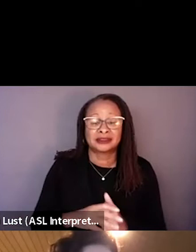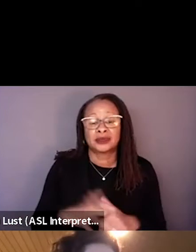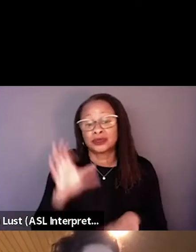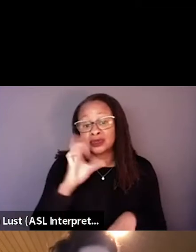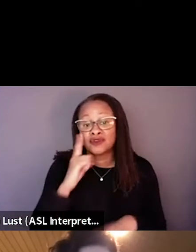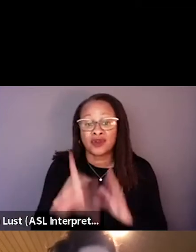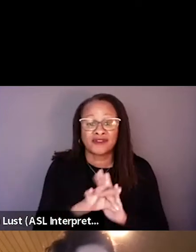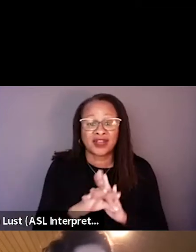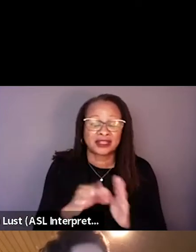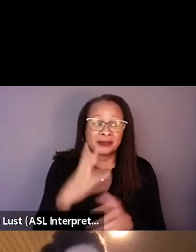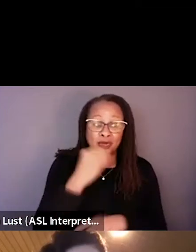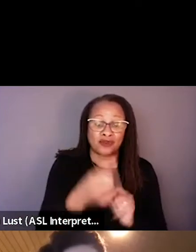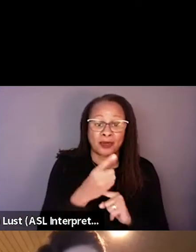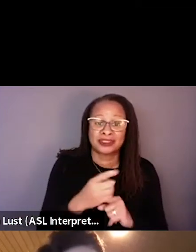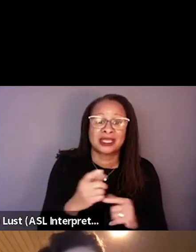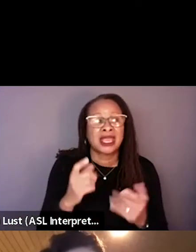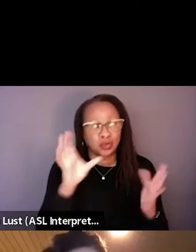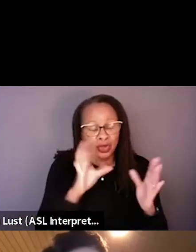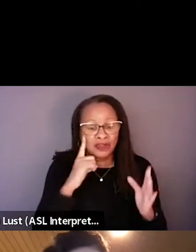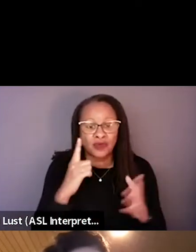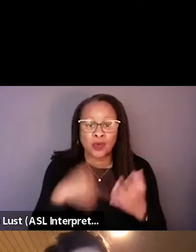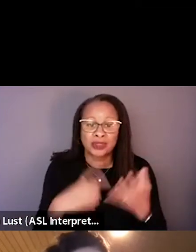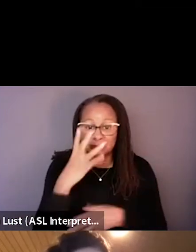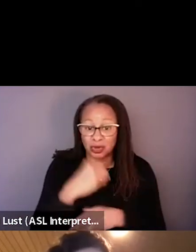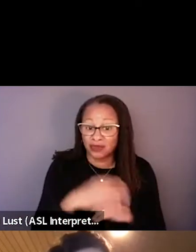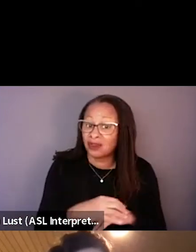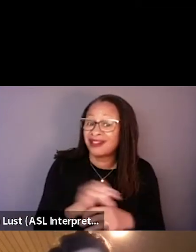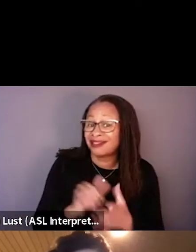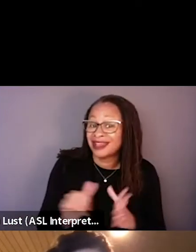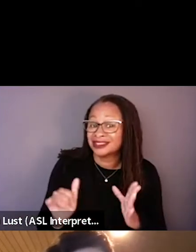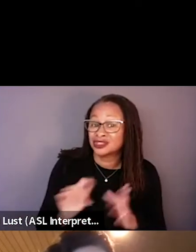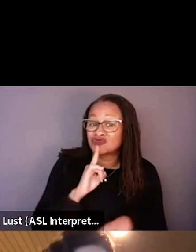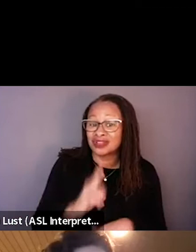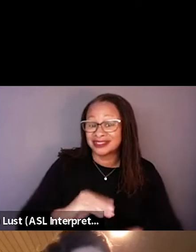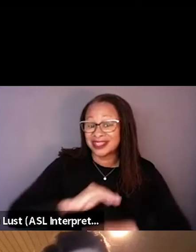what's beautiful and which is a really, really satisfying way of editing.